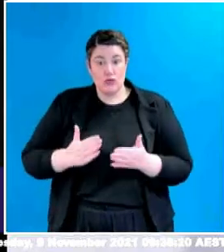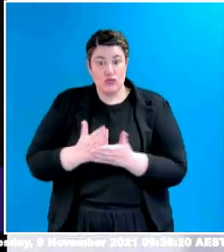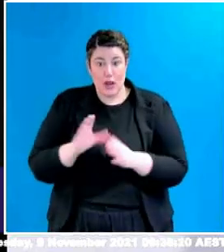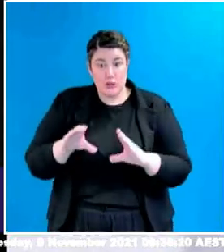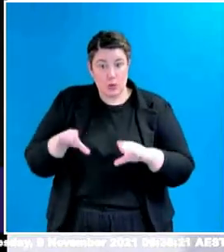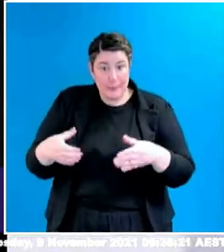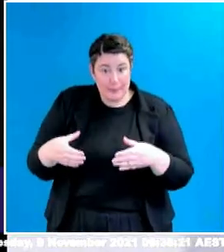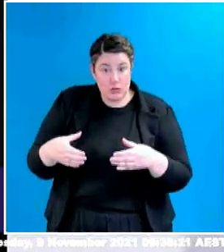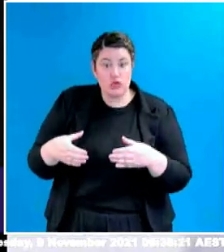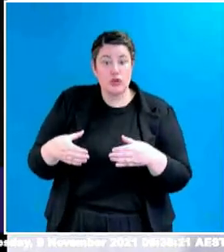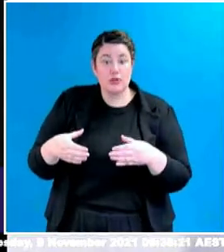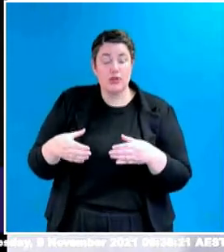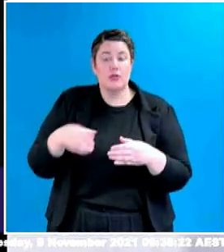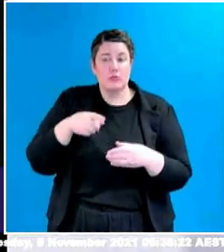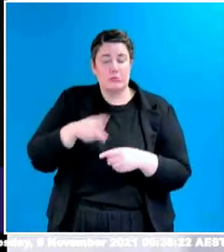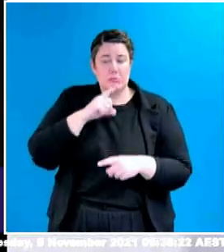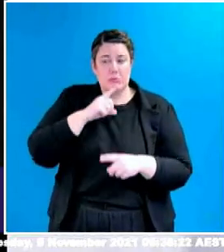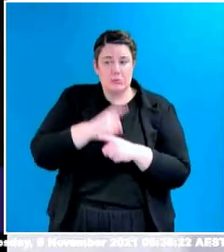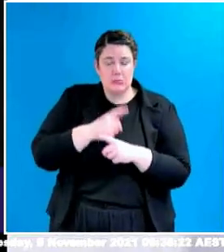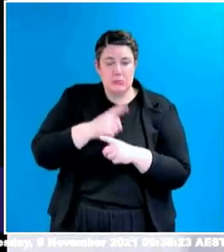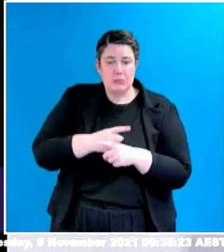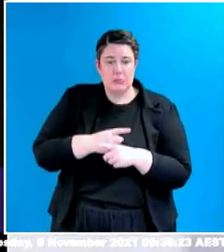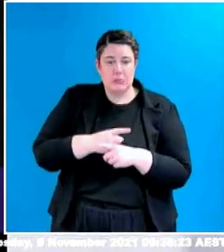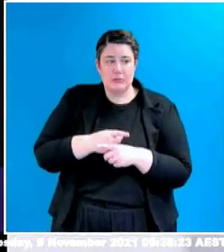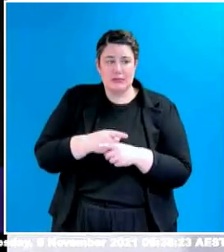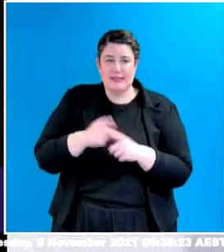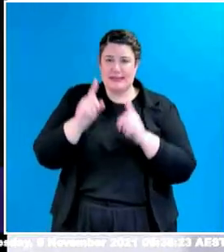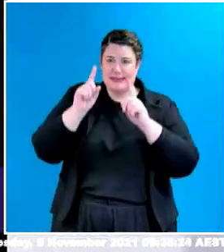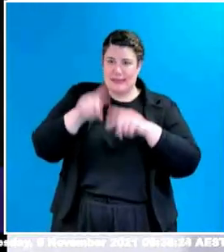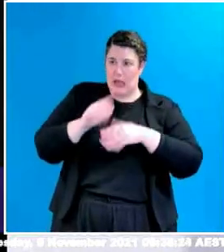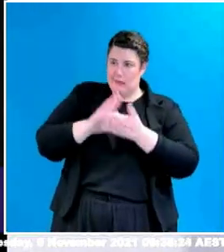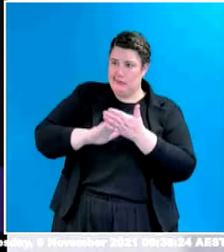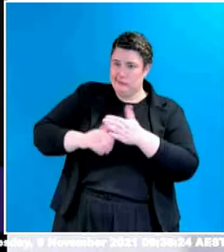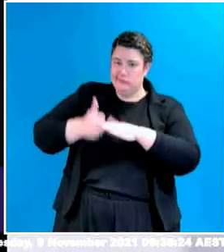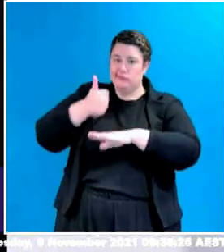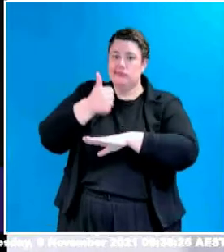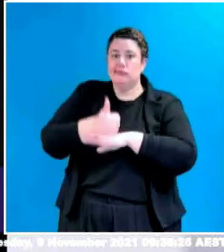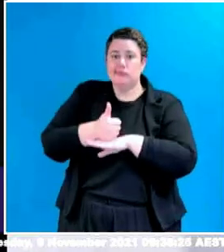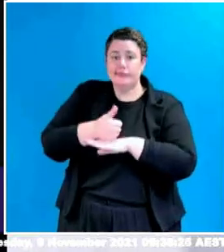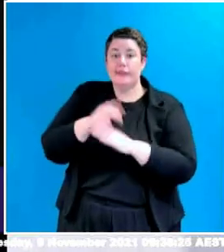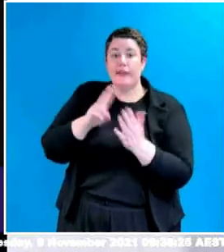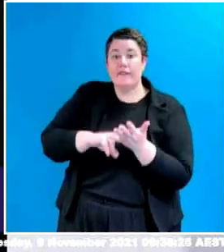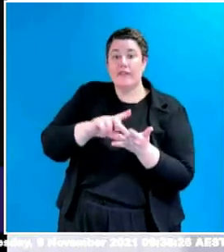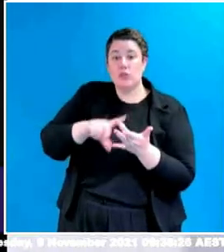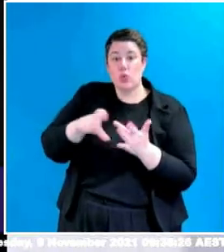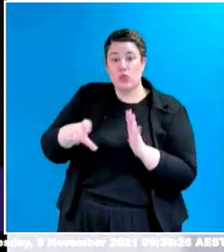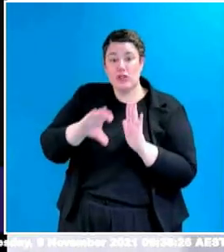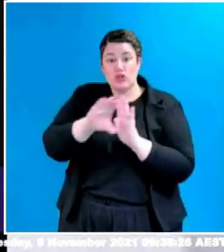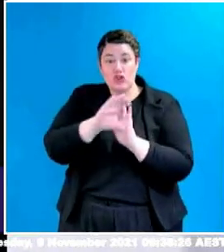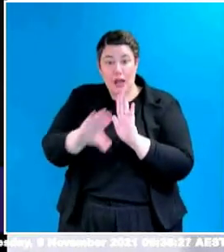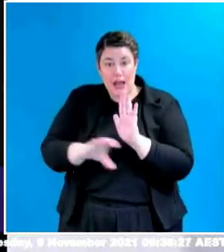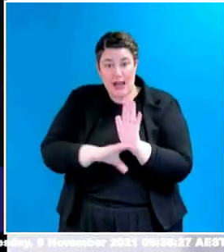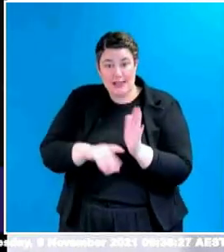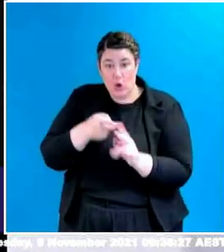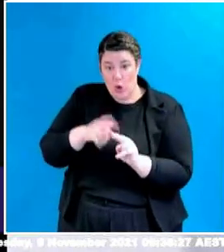the early stages of the Victorian Charter of Human Rights coming into